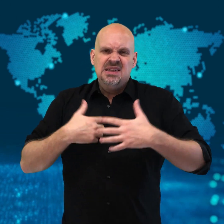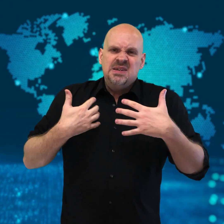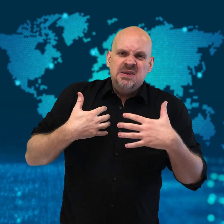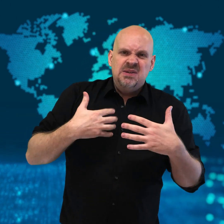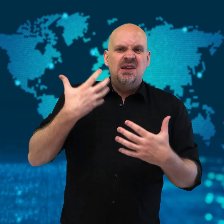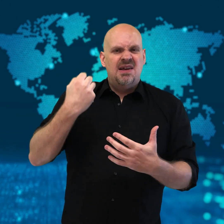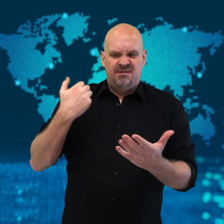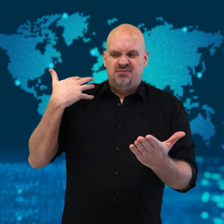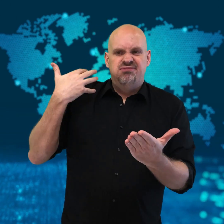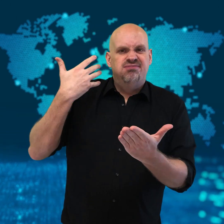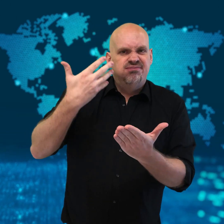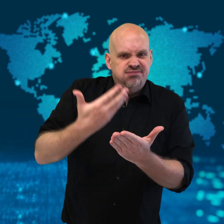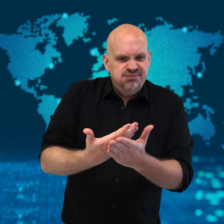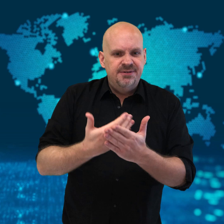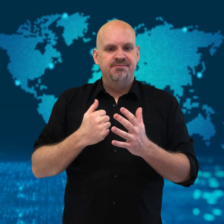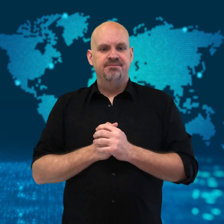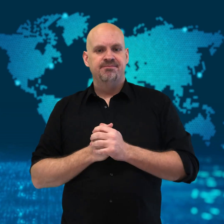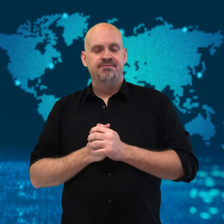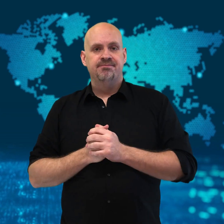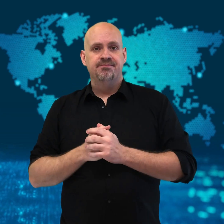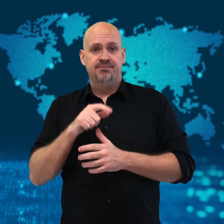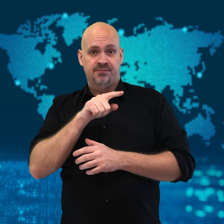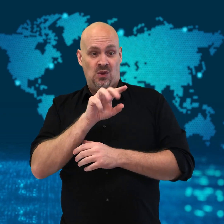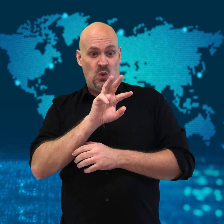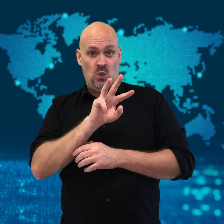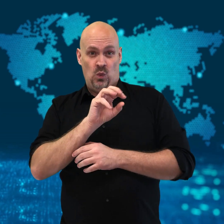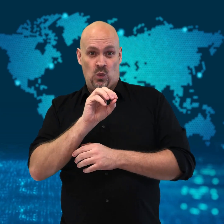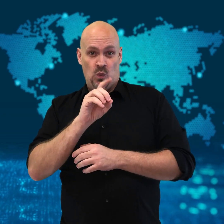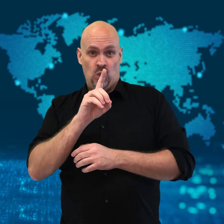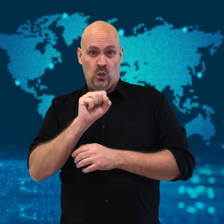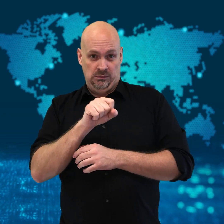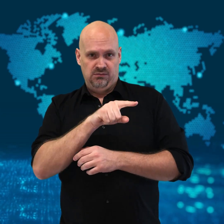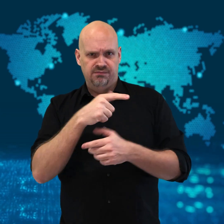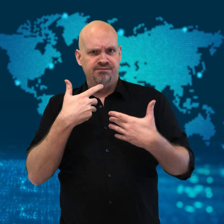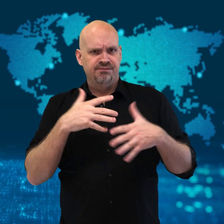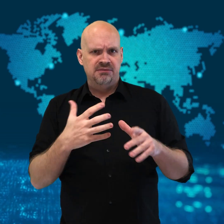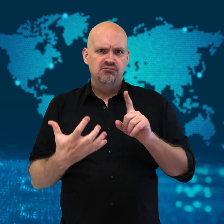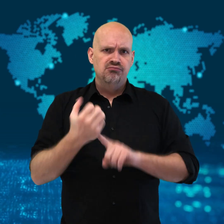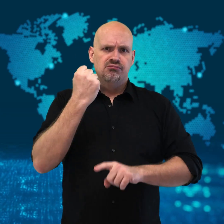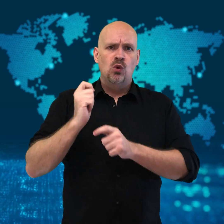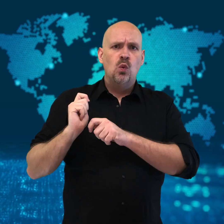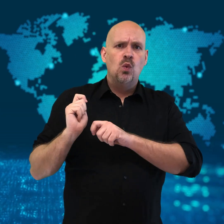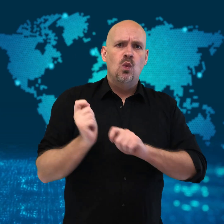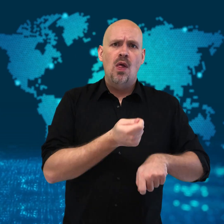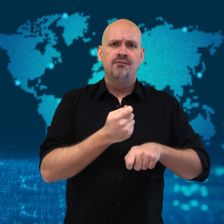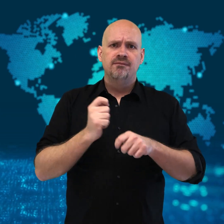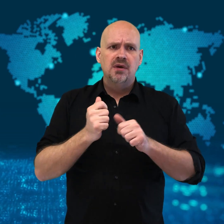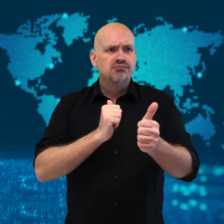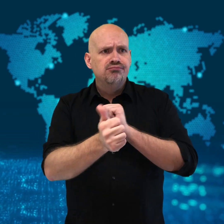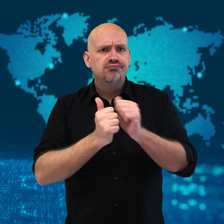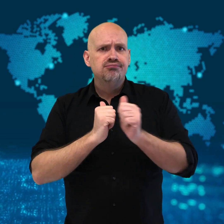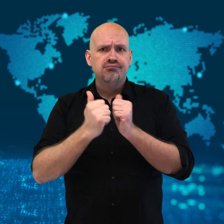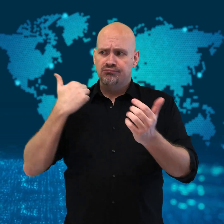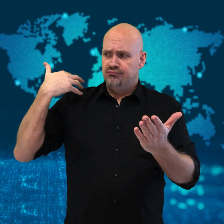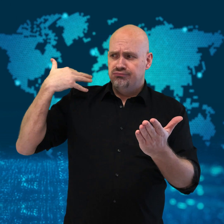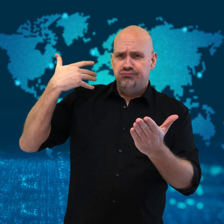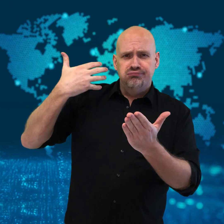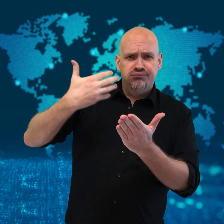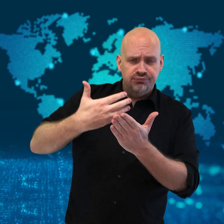and has not played golf recently due to many different injuries.